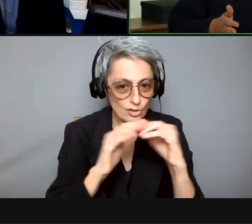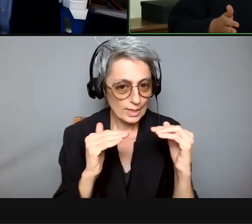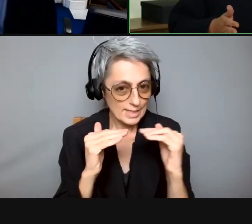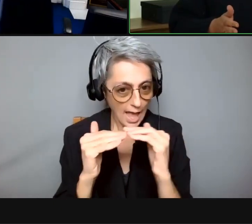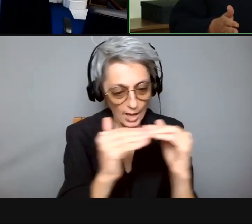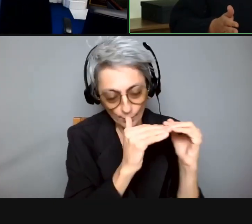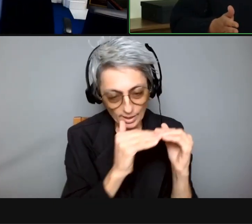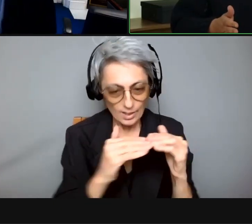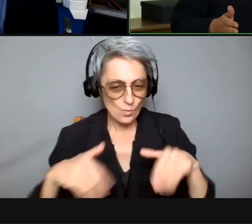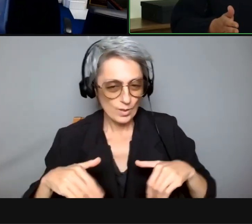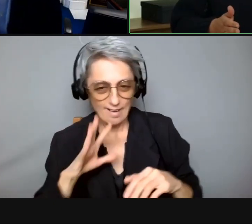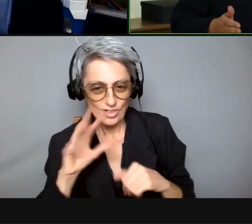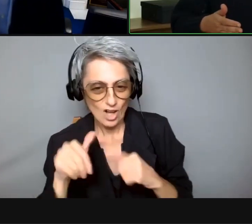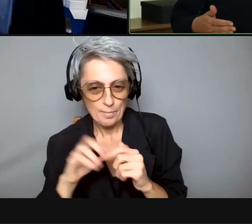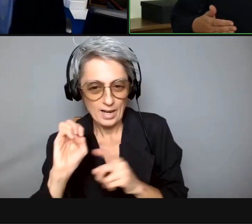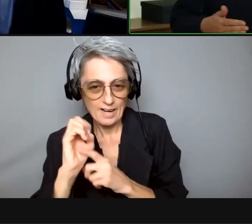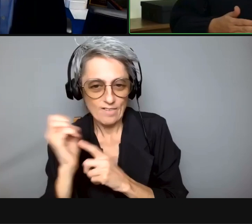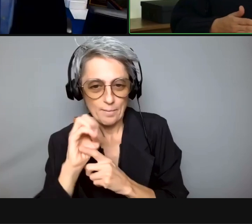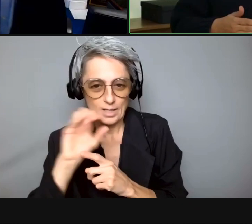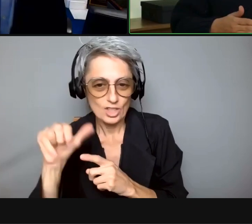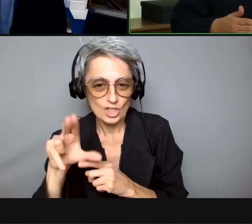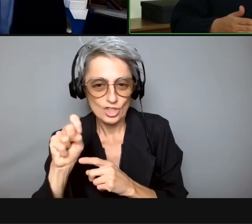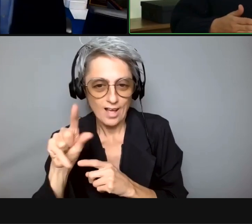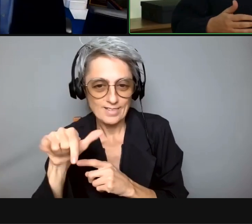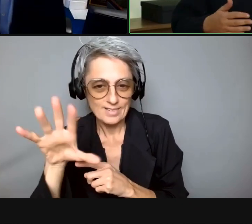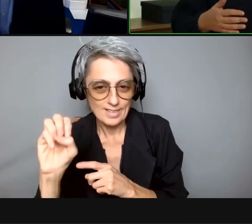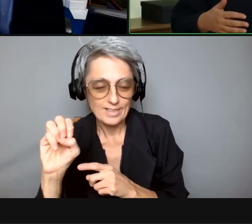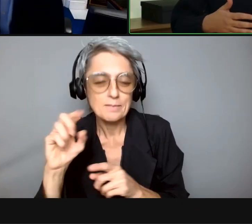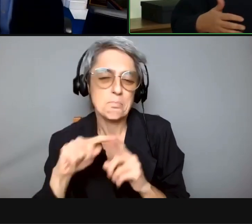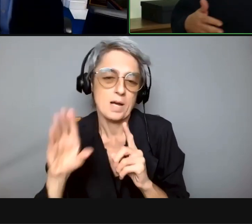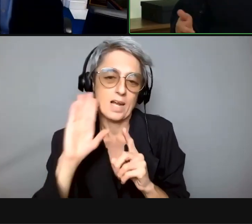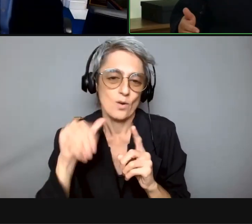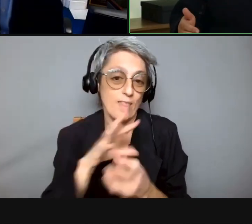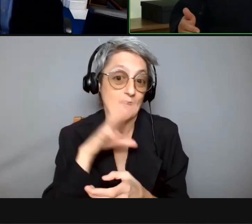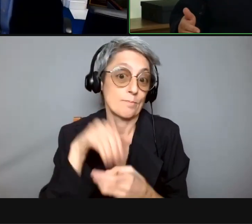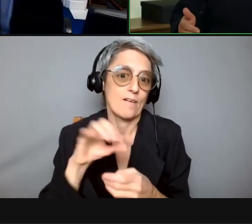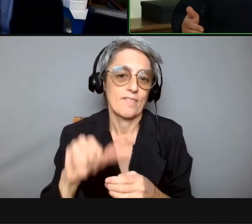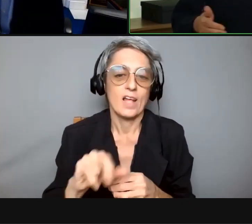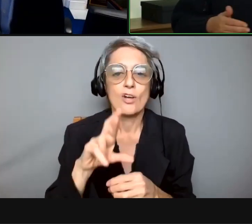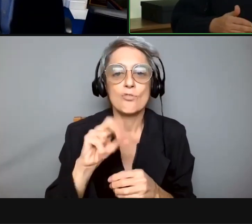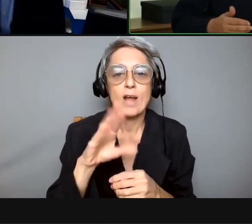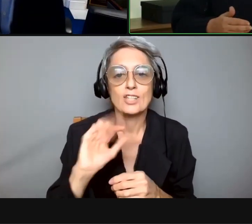but I know that is part of it. Racial Equity Program. I was proud of the work we do,